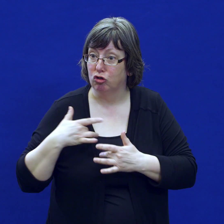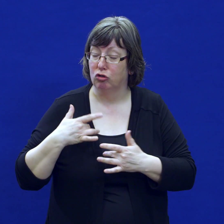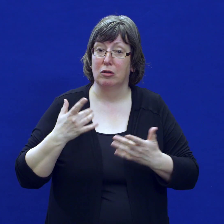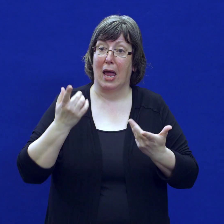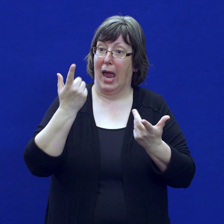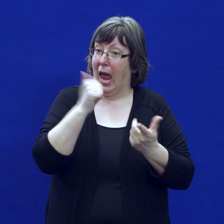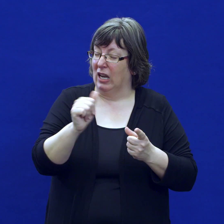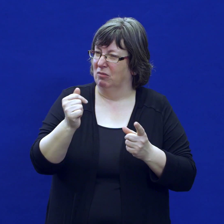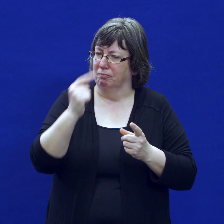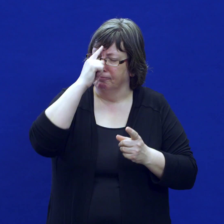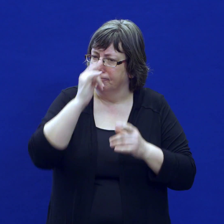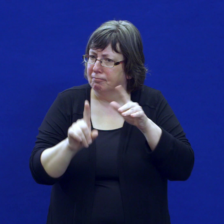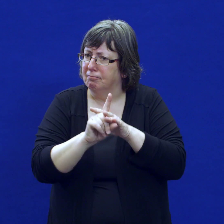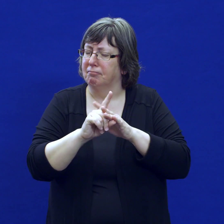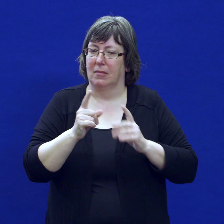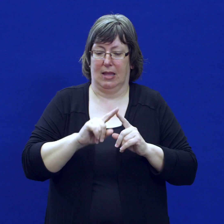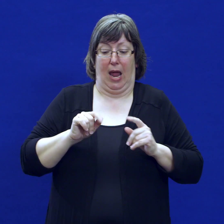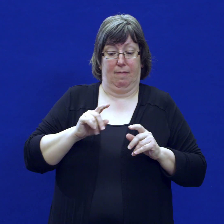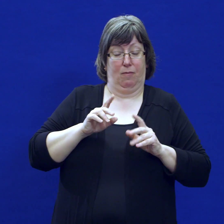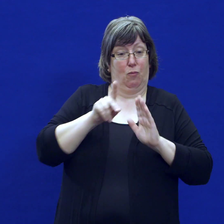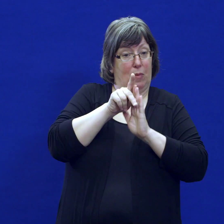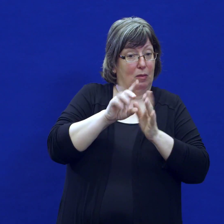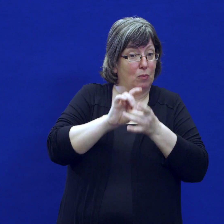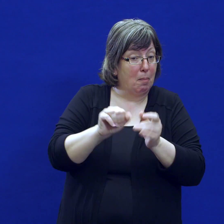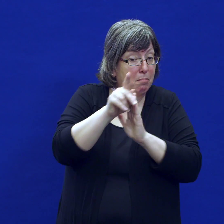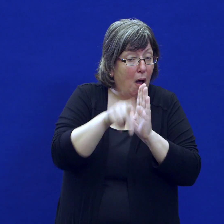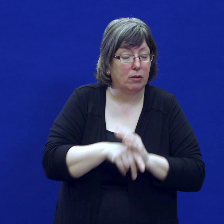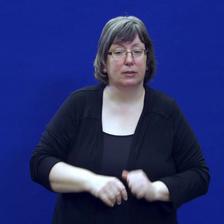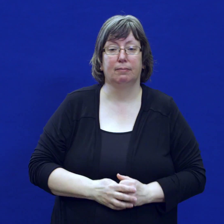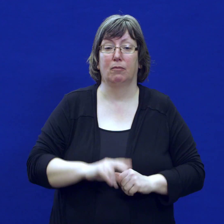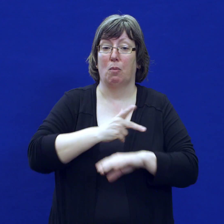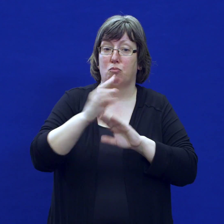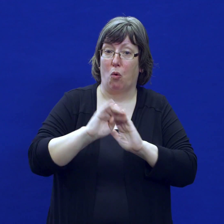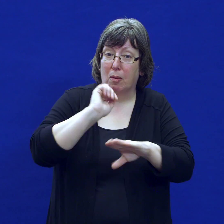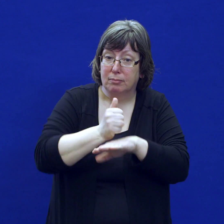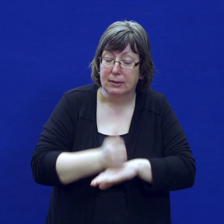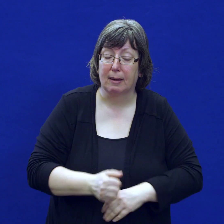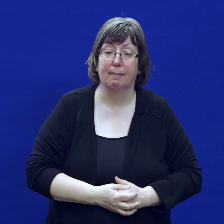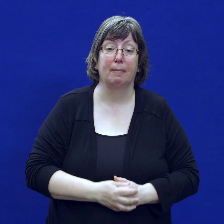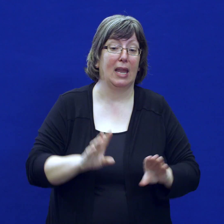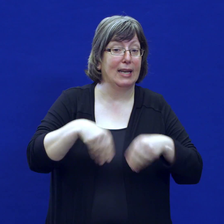disabilities respecting policy, program development and delivery